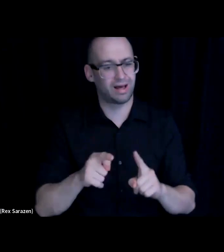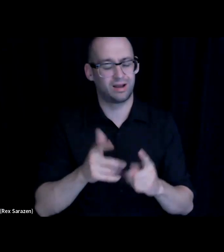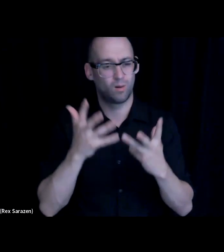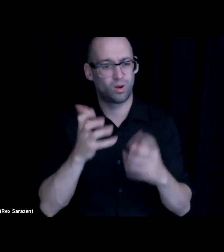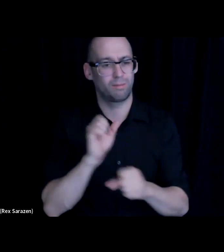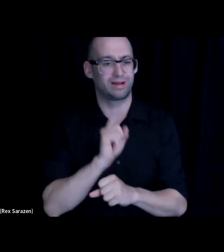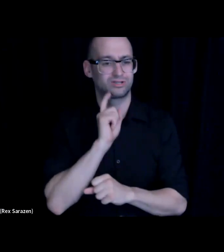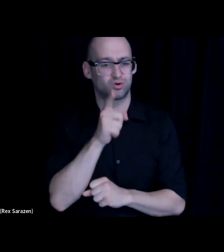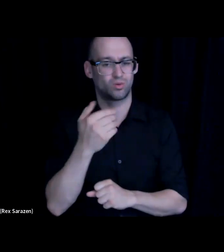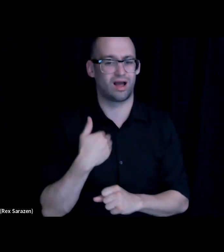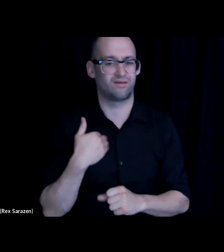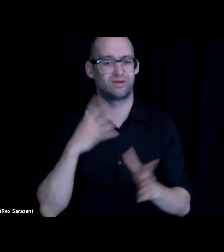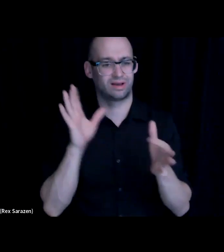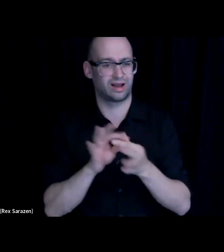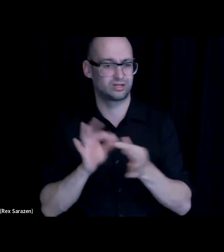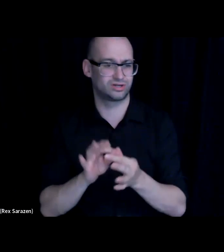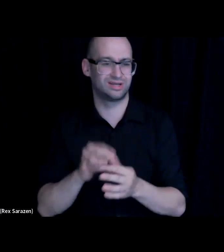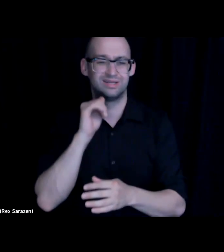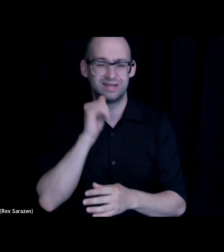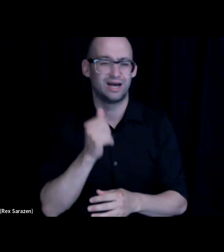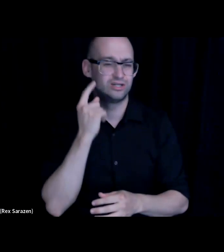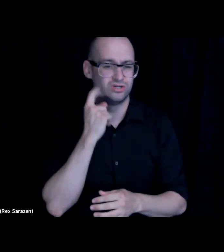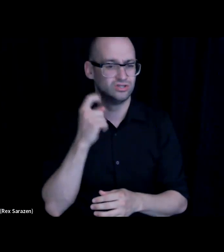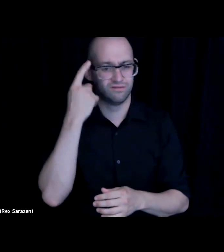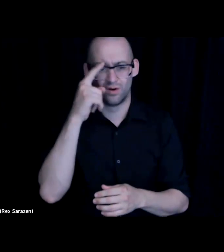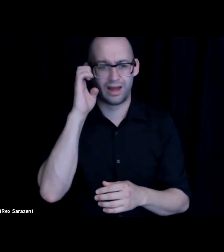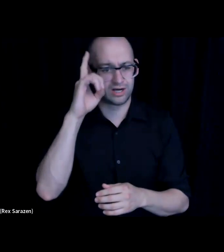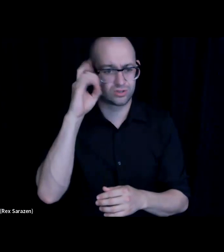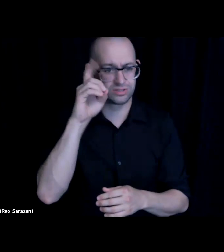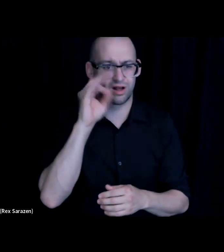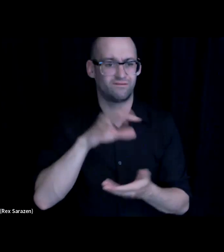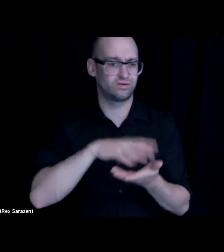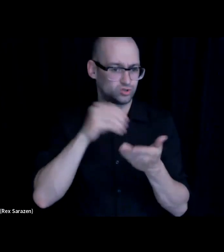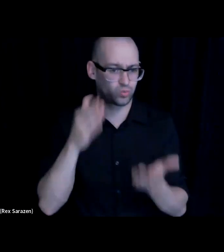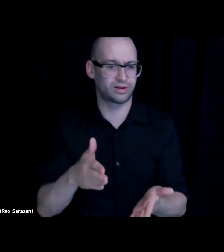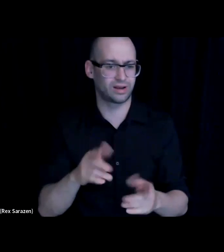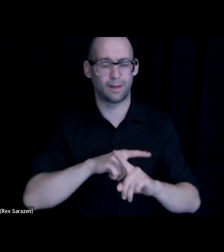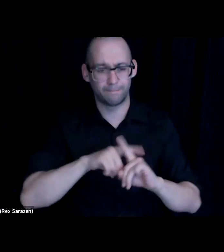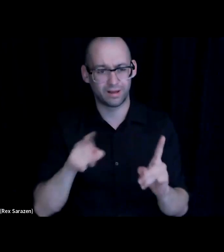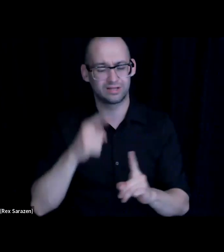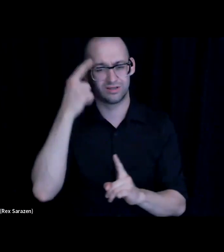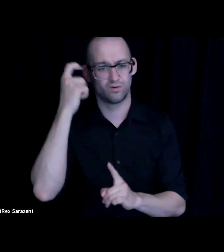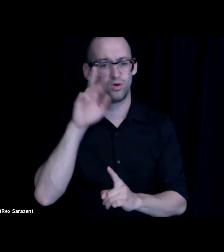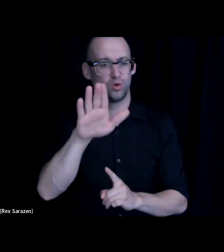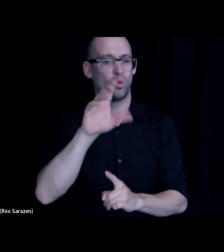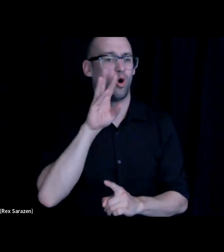and it's not just for the education of your student, but it's for your own education,